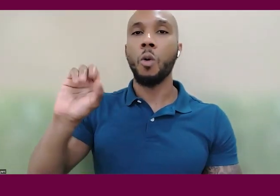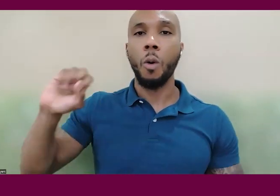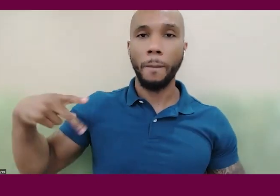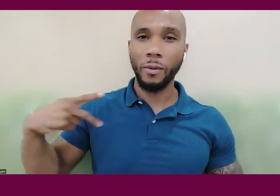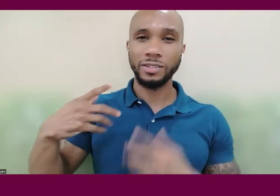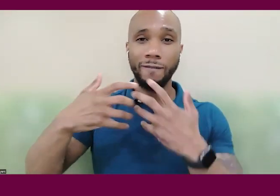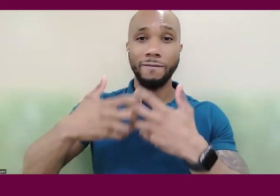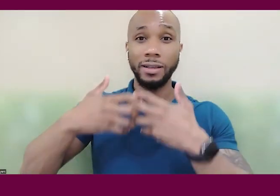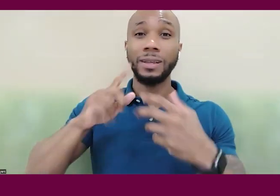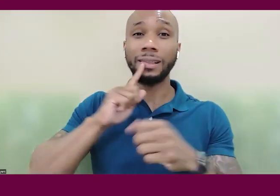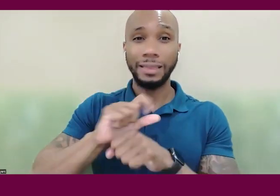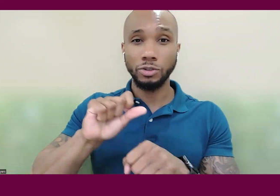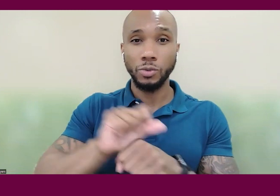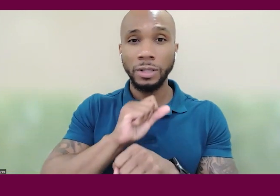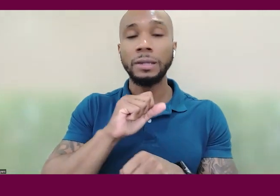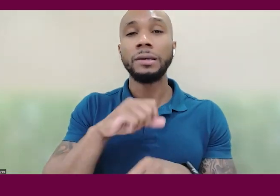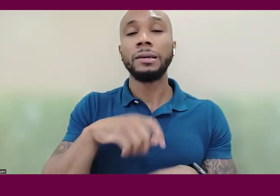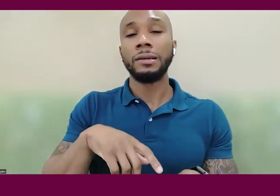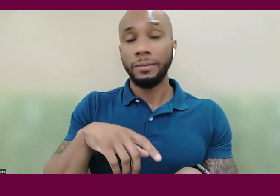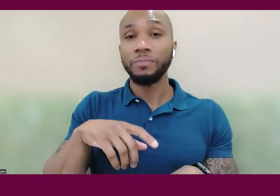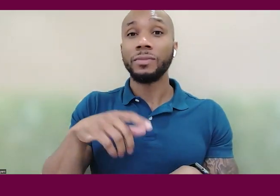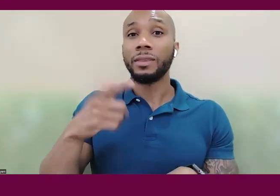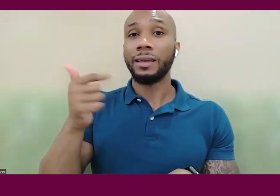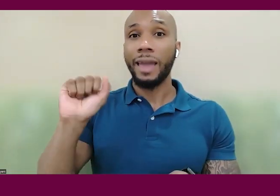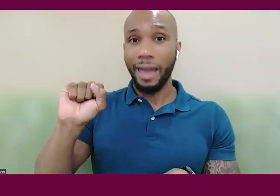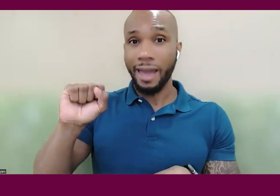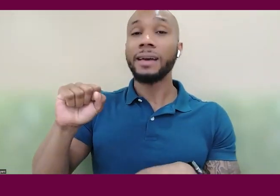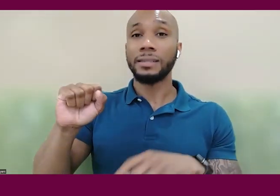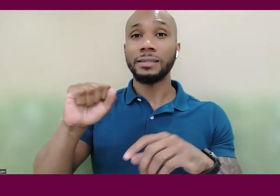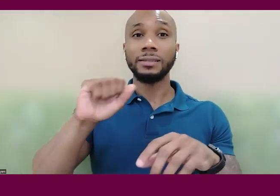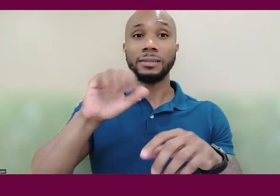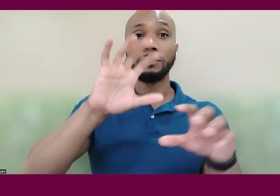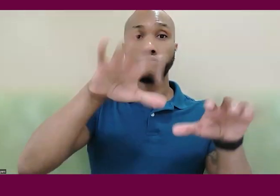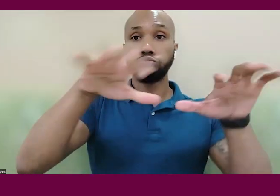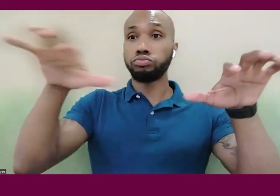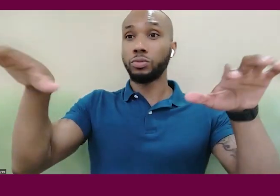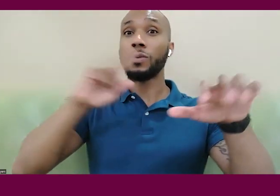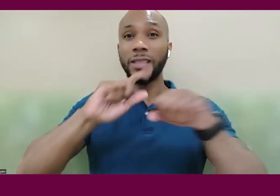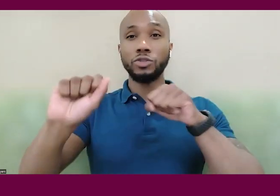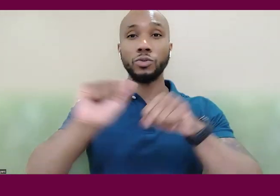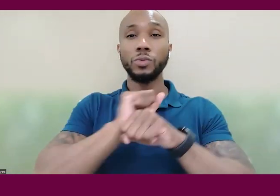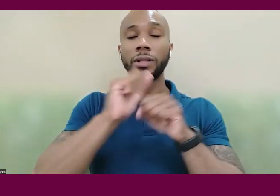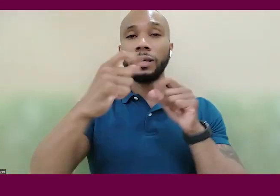factory, literally the gas containers were literally just across the street and that's